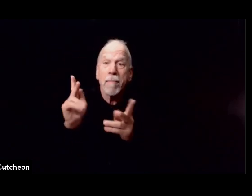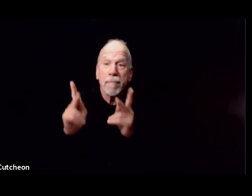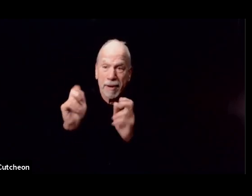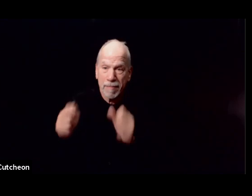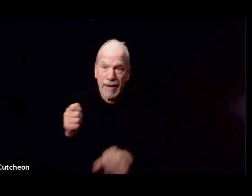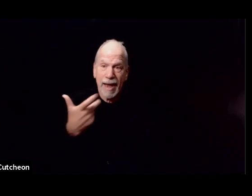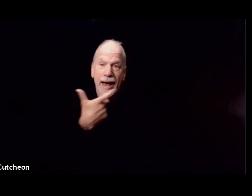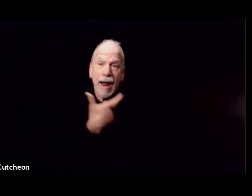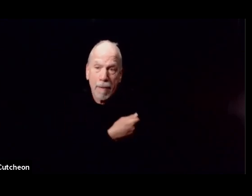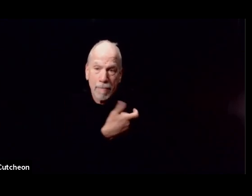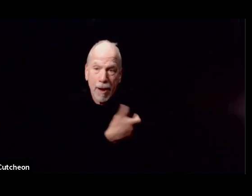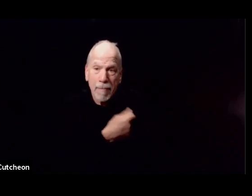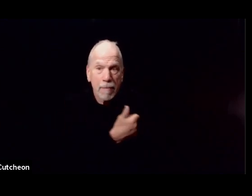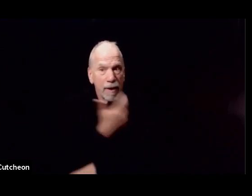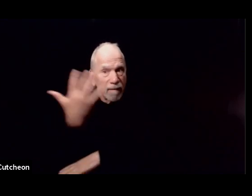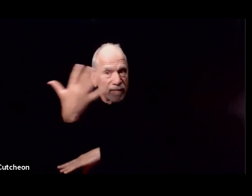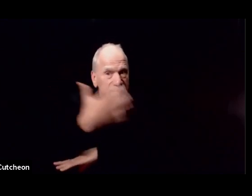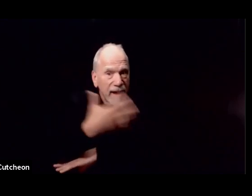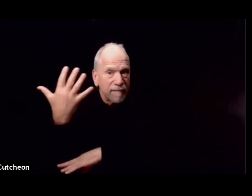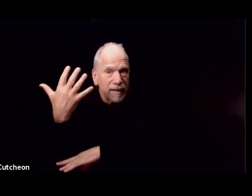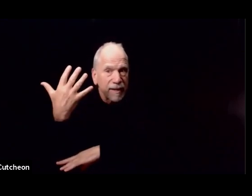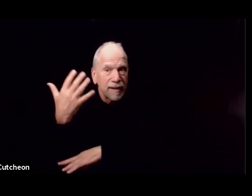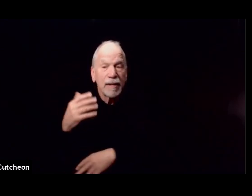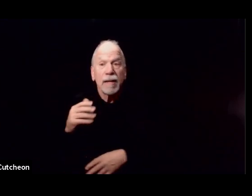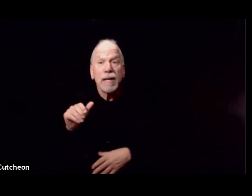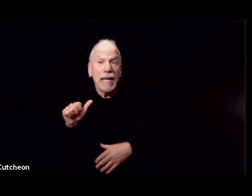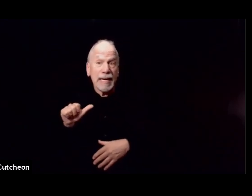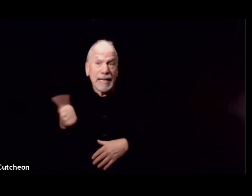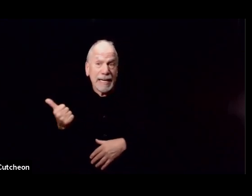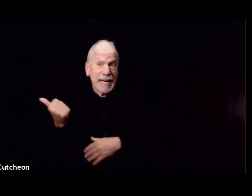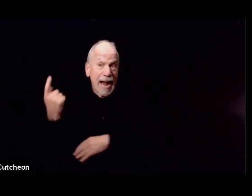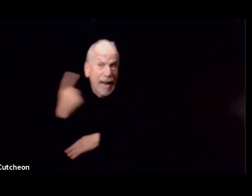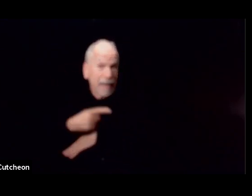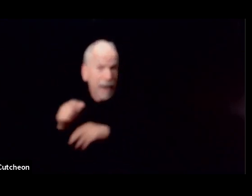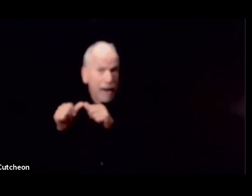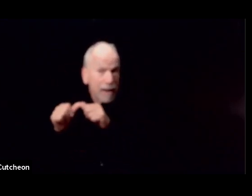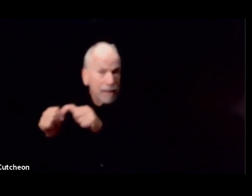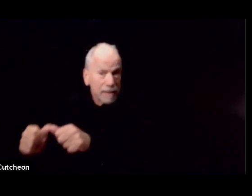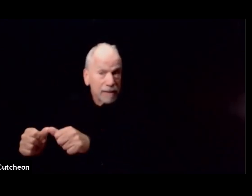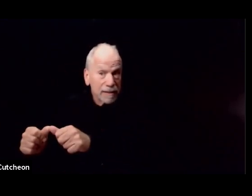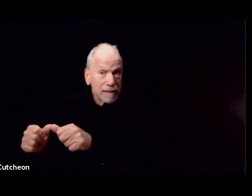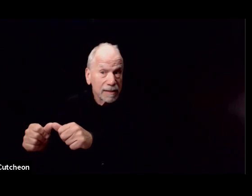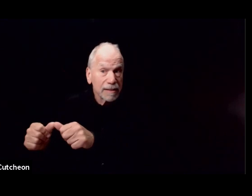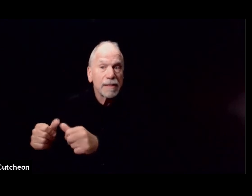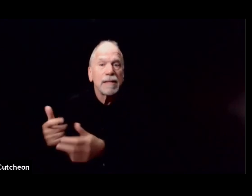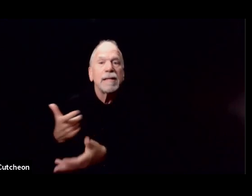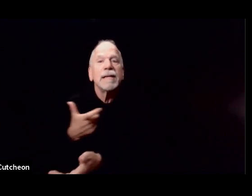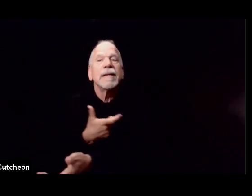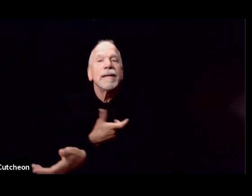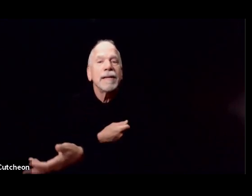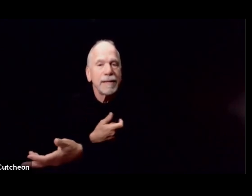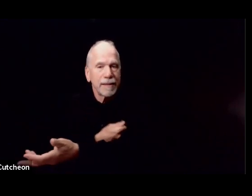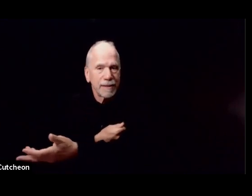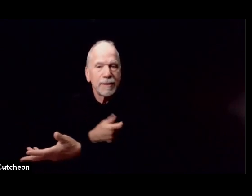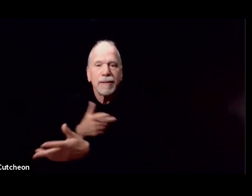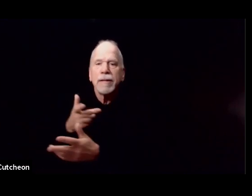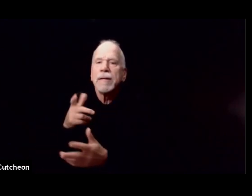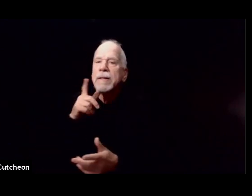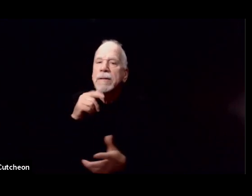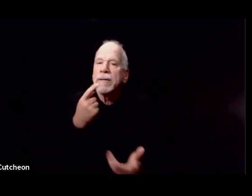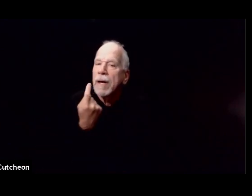course is typically used for those individuals who are intubated. Also to let you know that